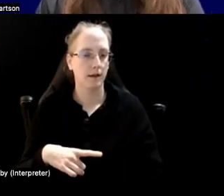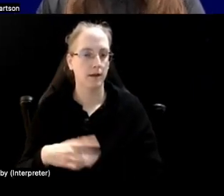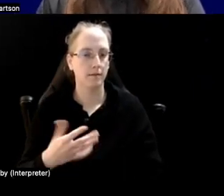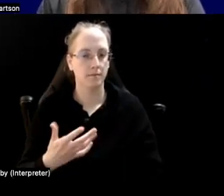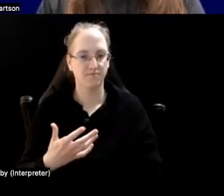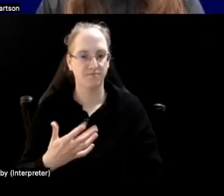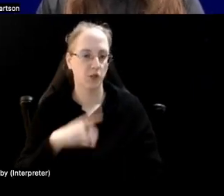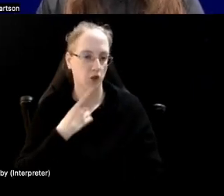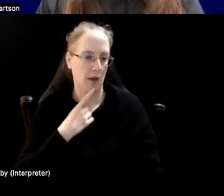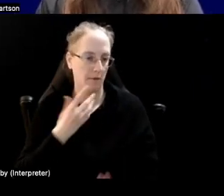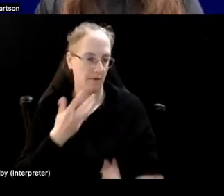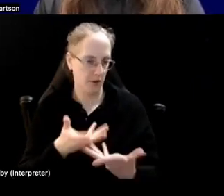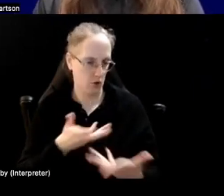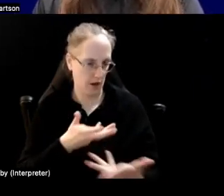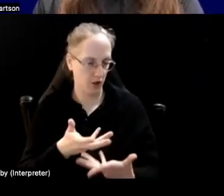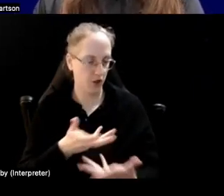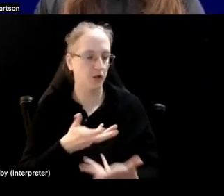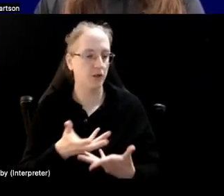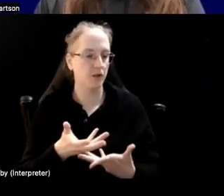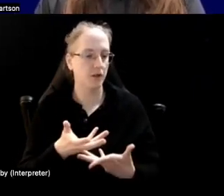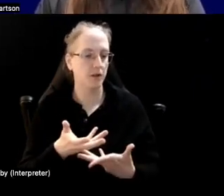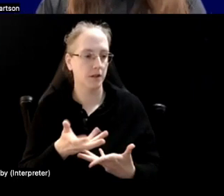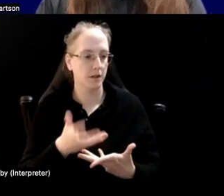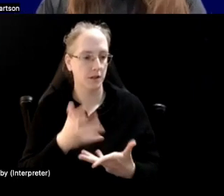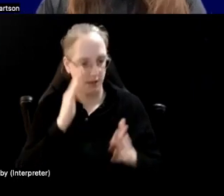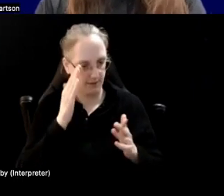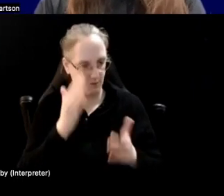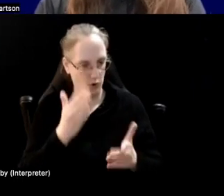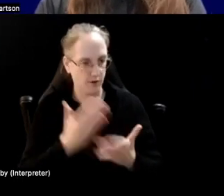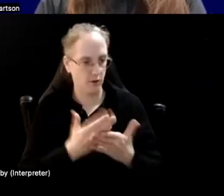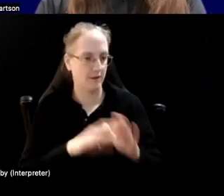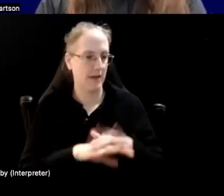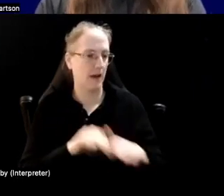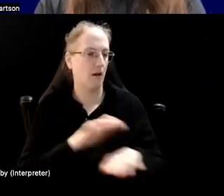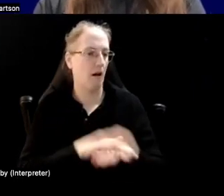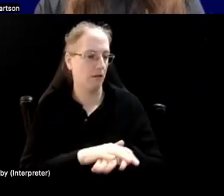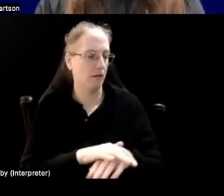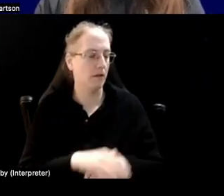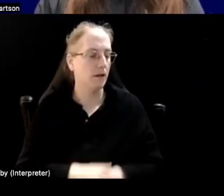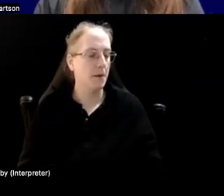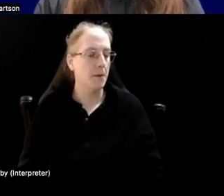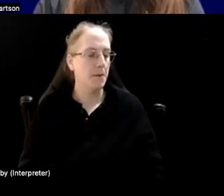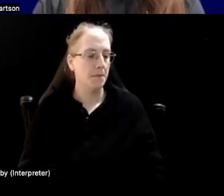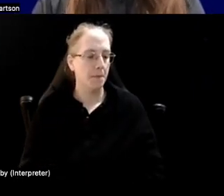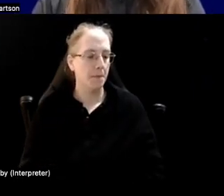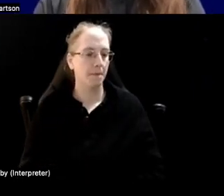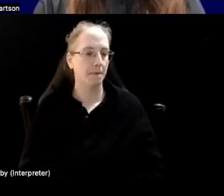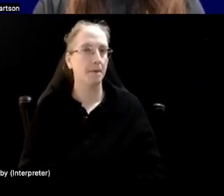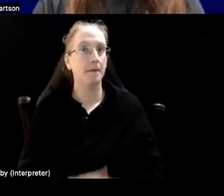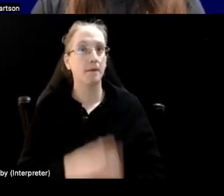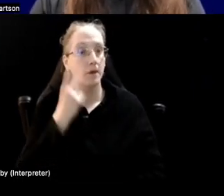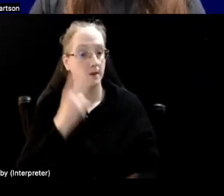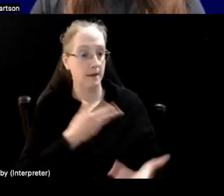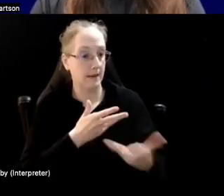interaction is mostly tactile, and you can see that the interaction partner is waiting for the